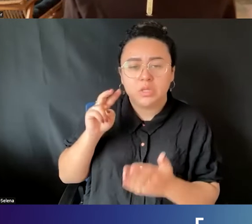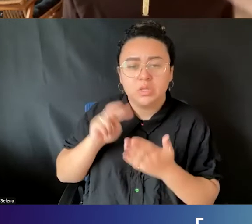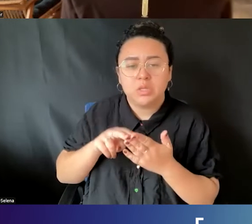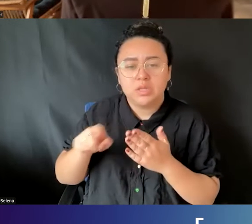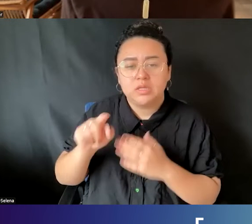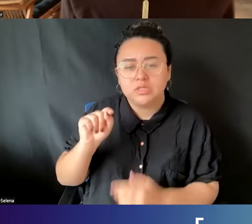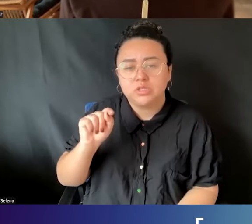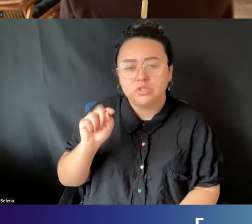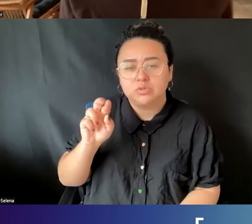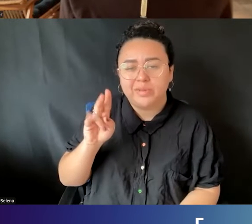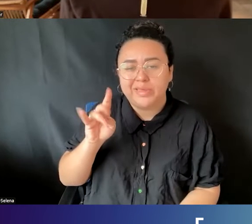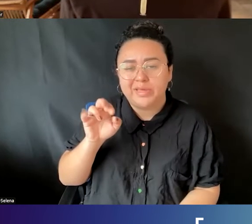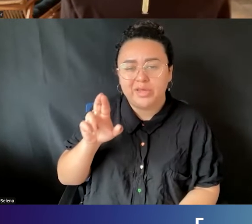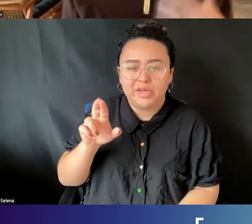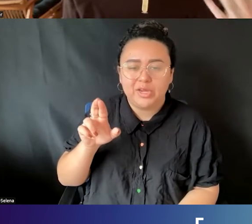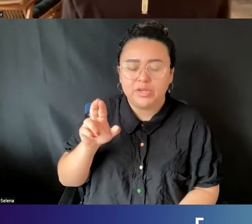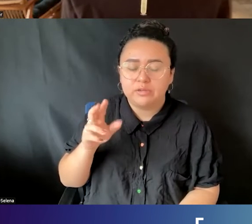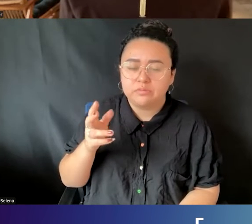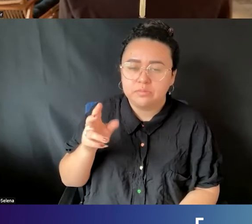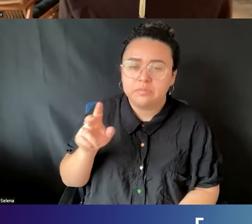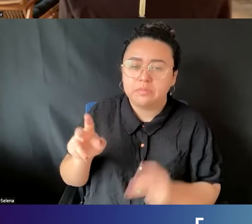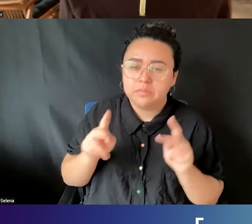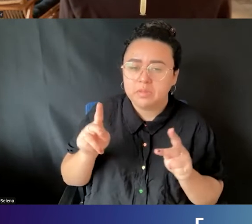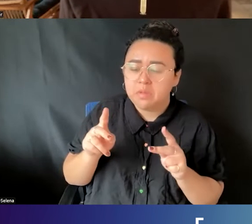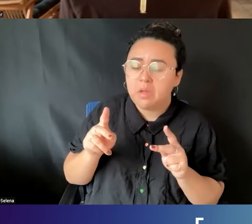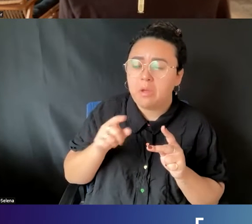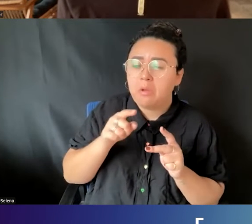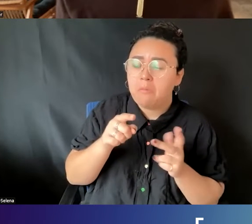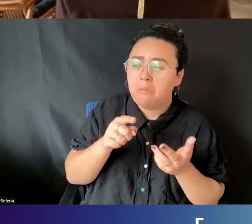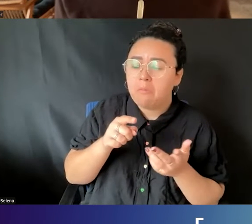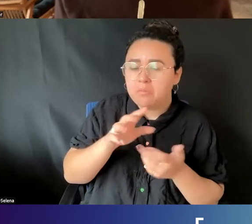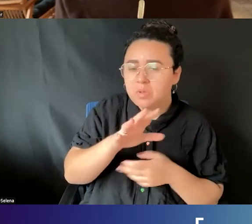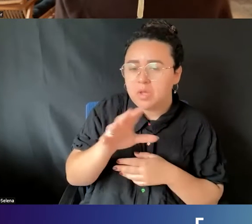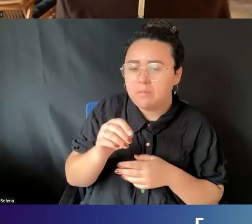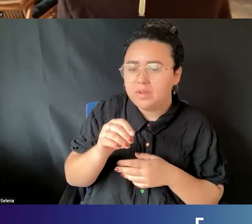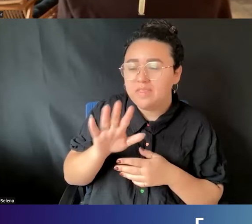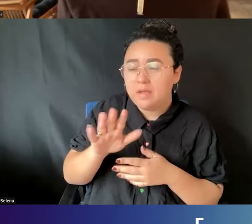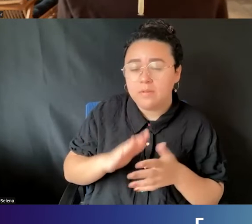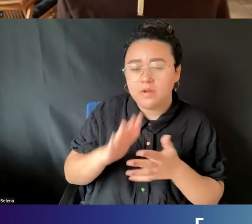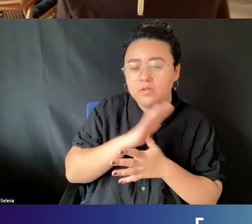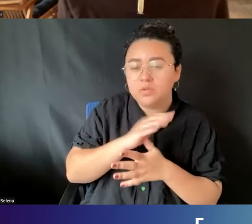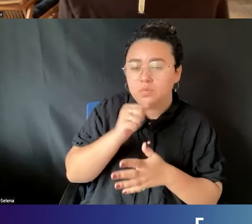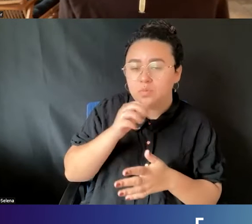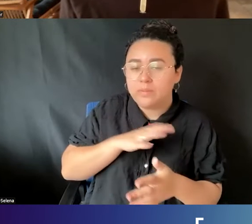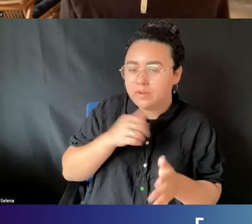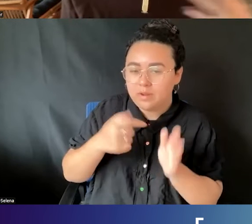I think they were a company given that, you know, their prioritization is women and underrepresented filmmakers, bipoc filmmakers in particular,